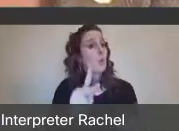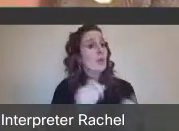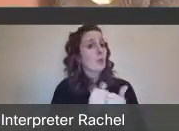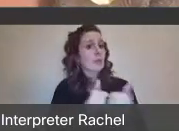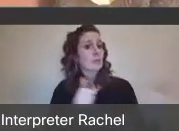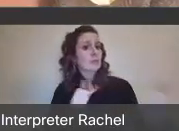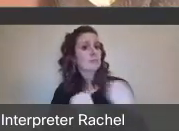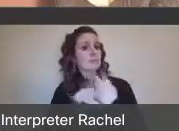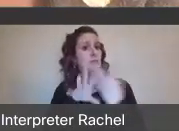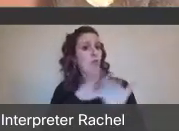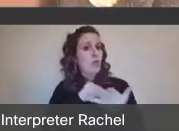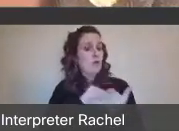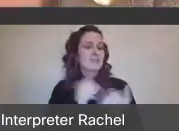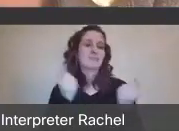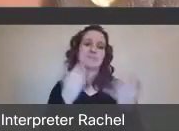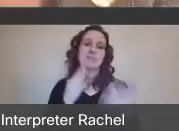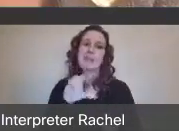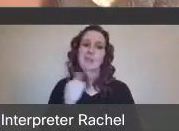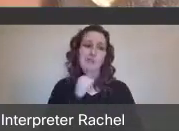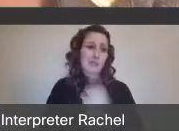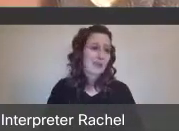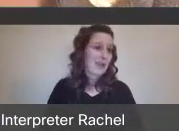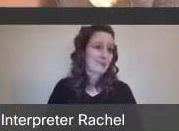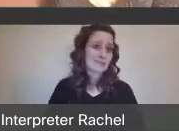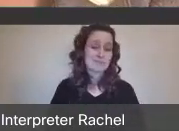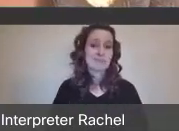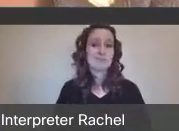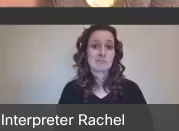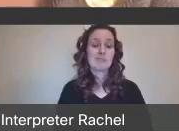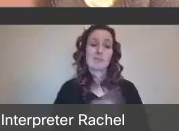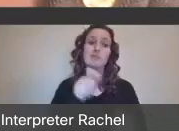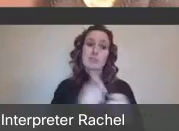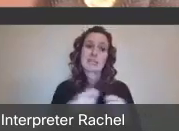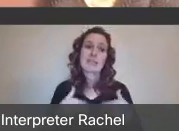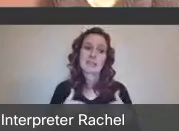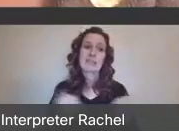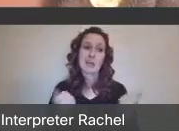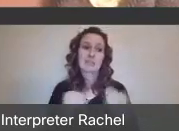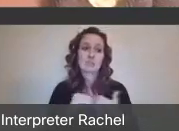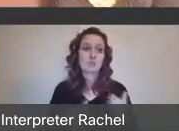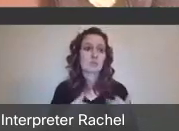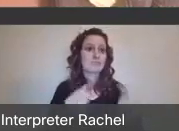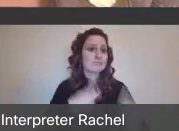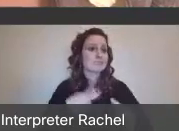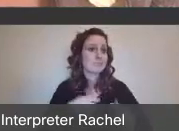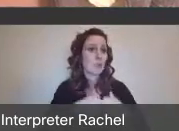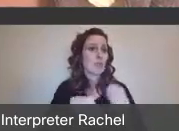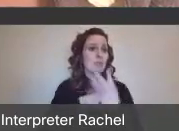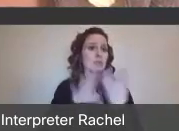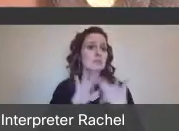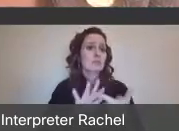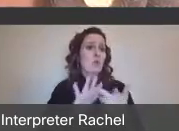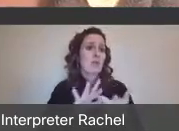many others are not and particularly the youngest students. So it is so exciting